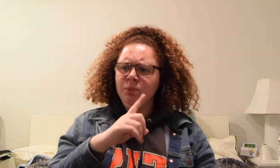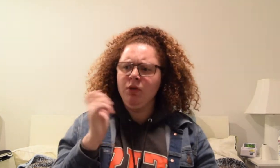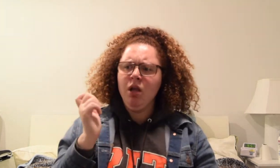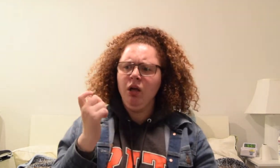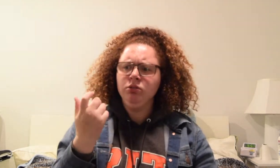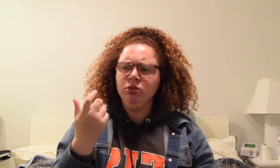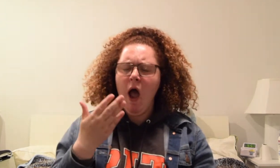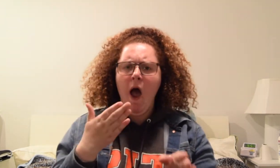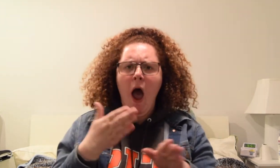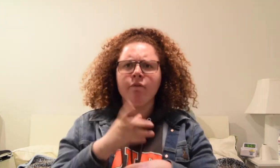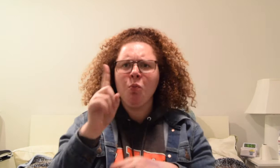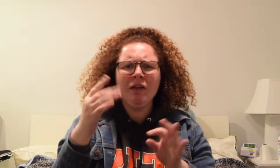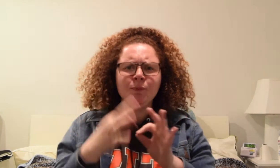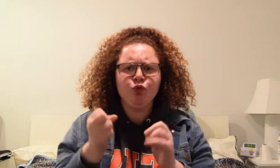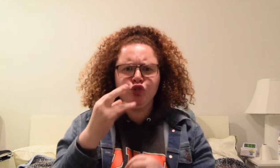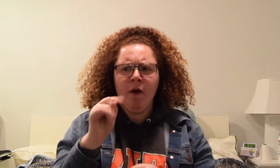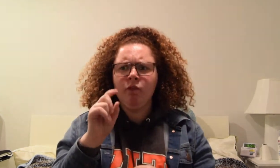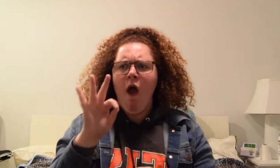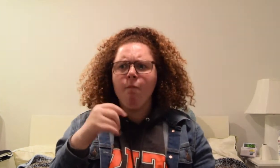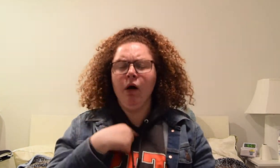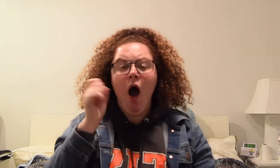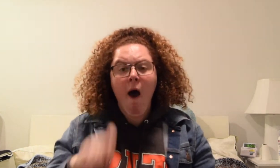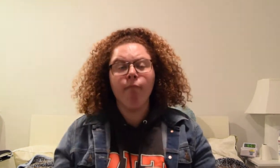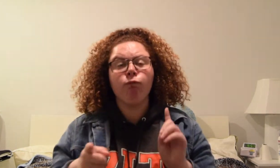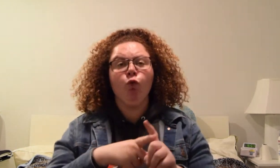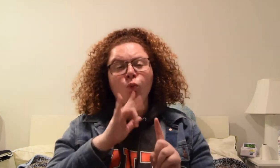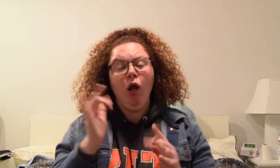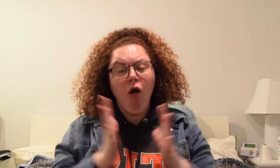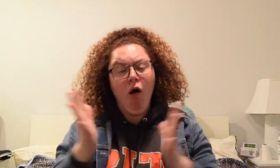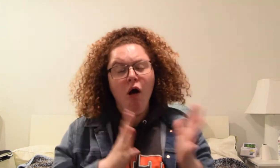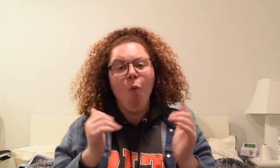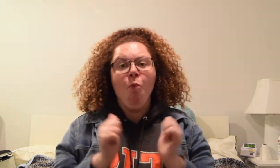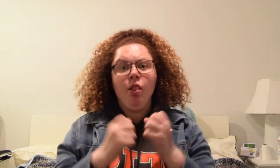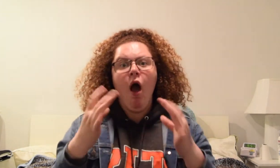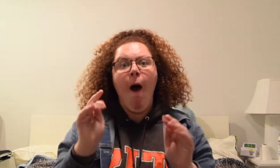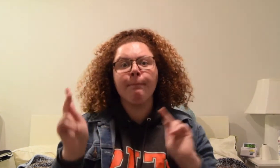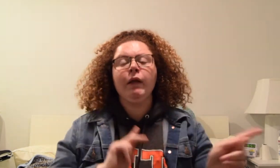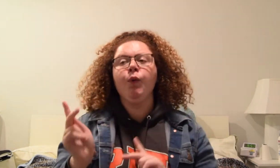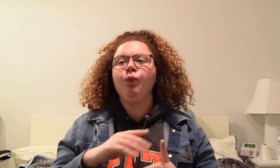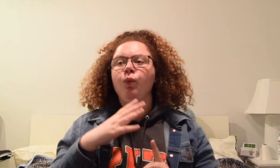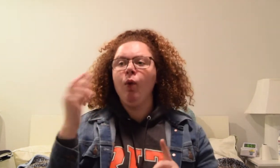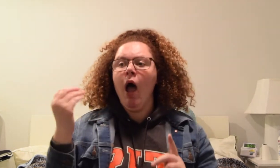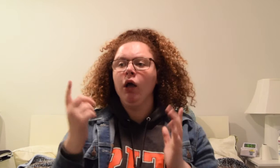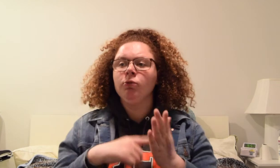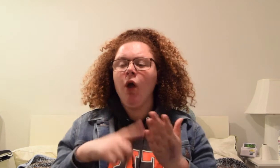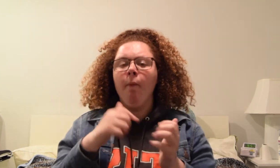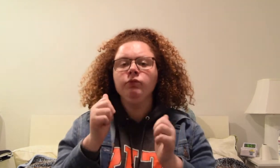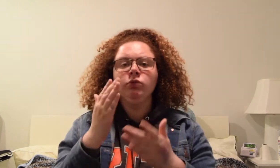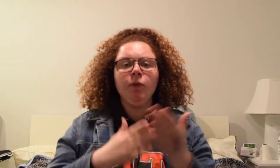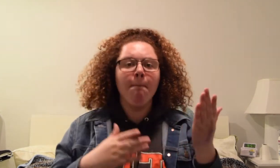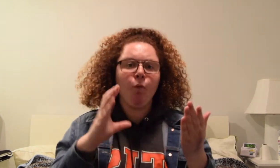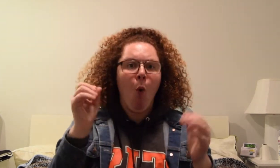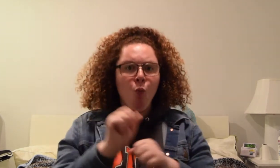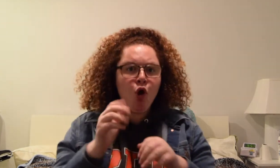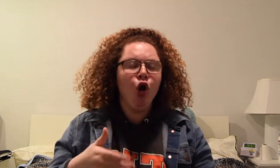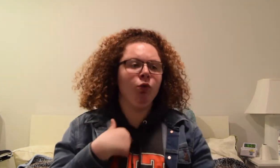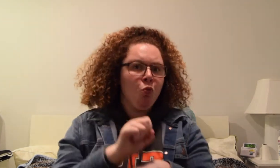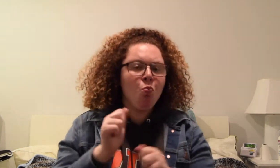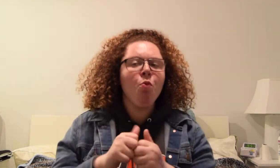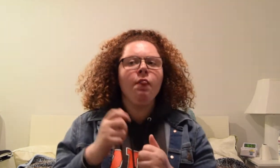Because after one simple shift having to really deal with a lot of people including my co workers